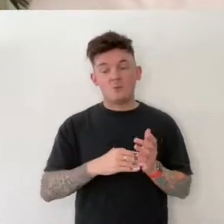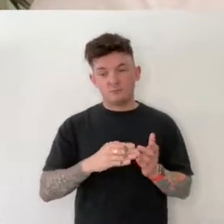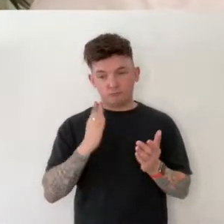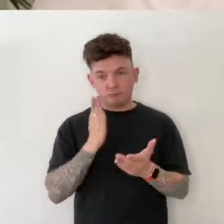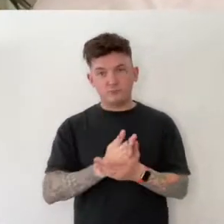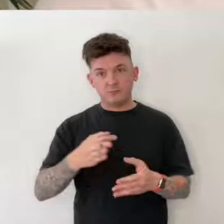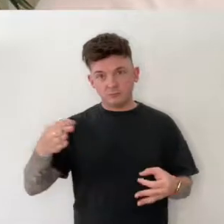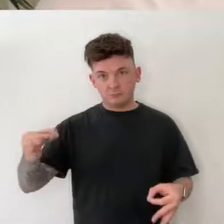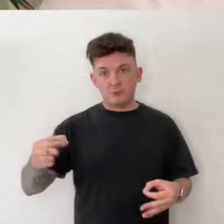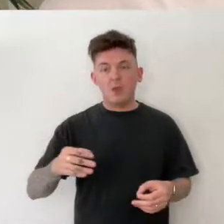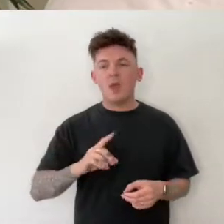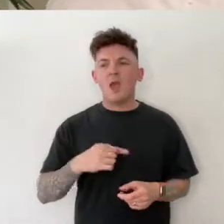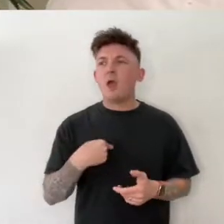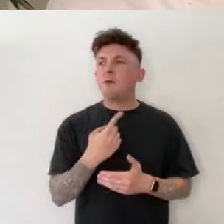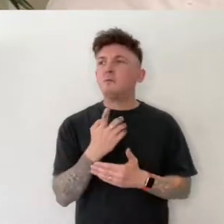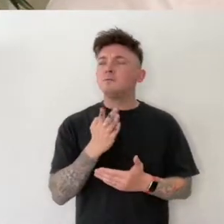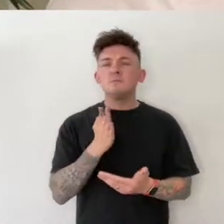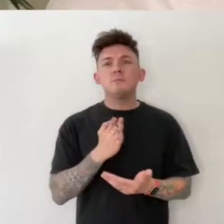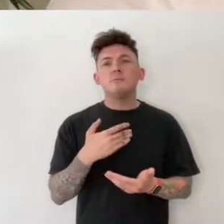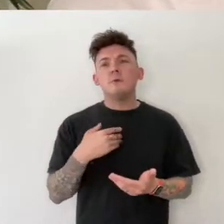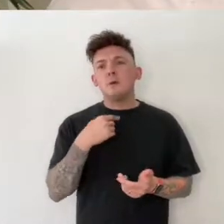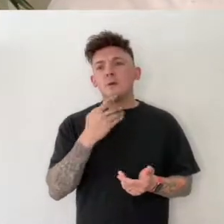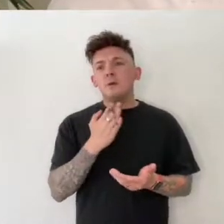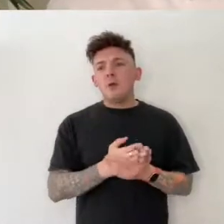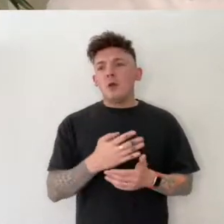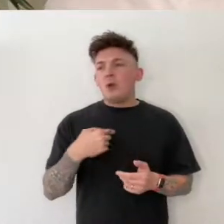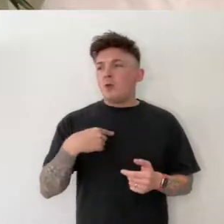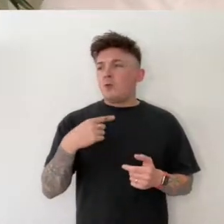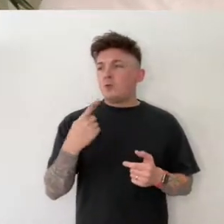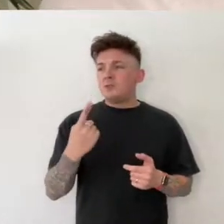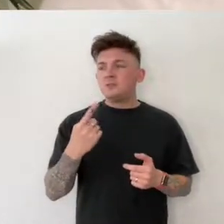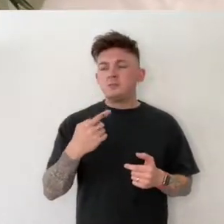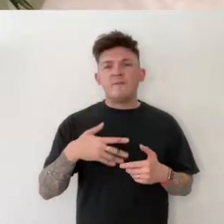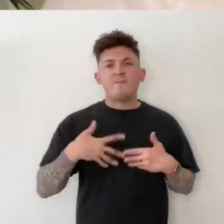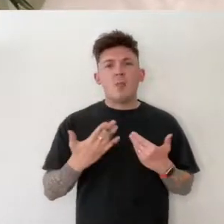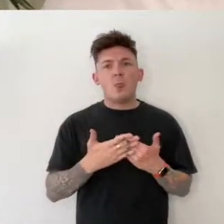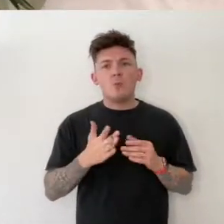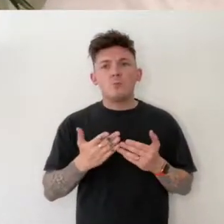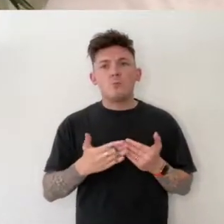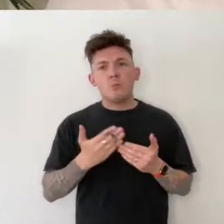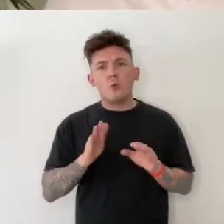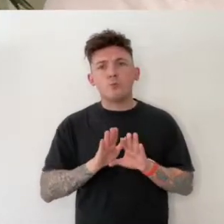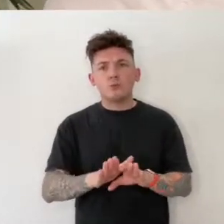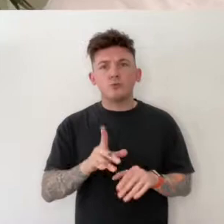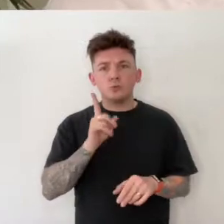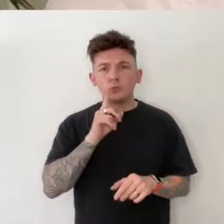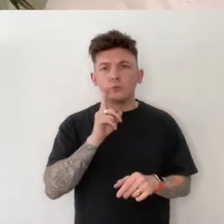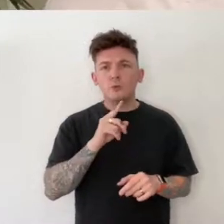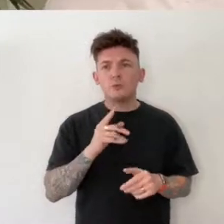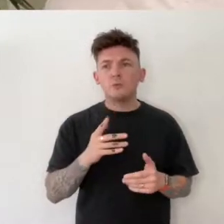there was a pressure on me, there's one transgender day of remembrance event i went to very early